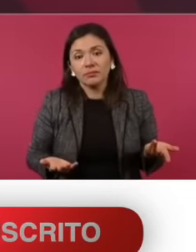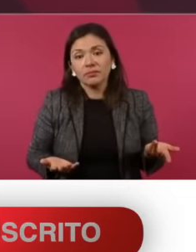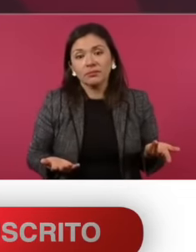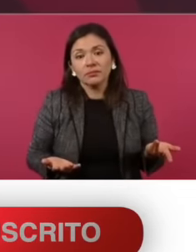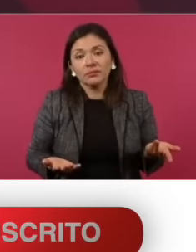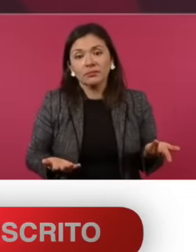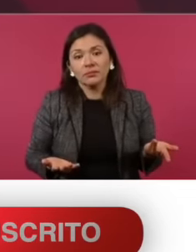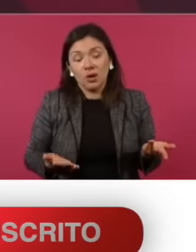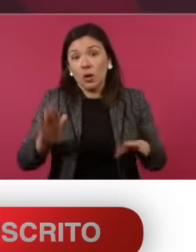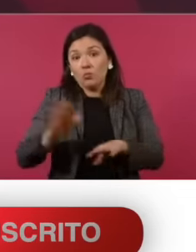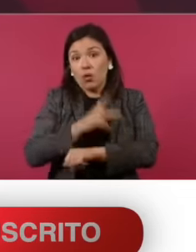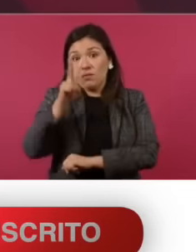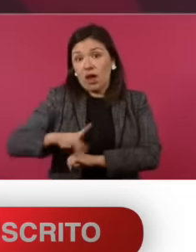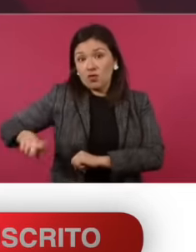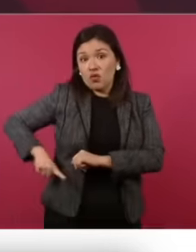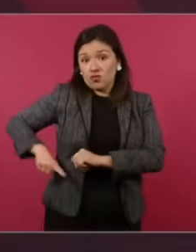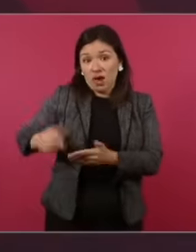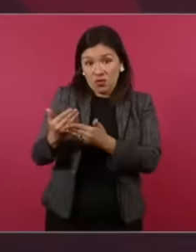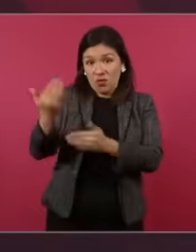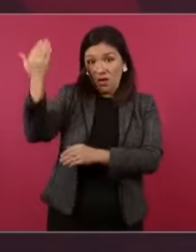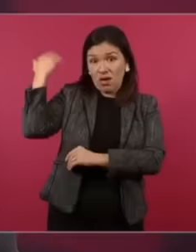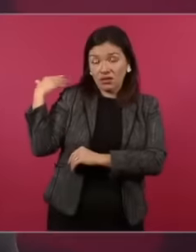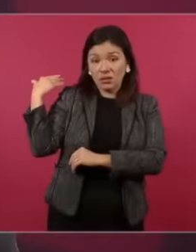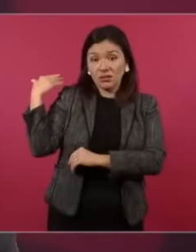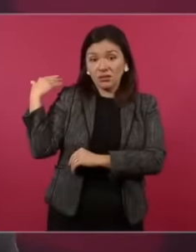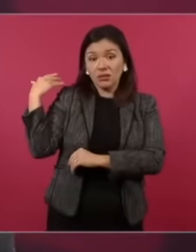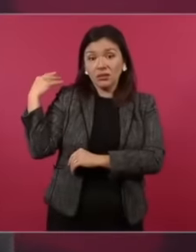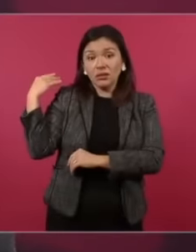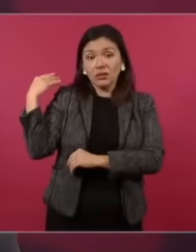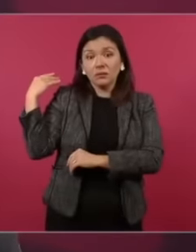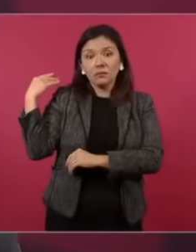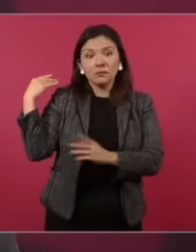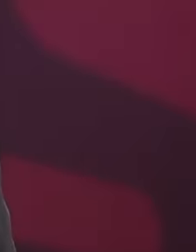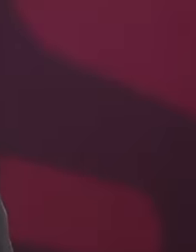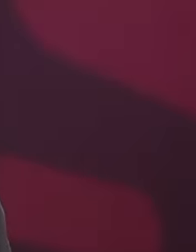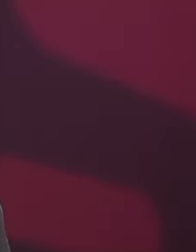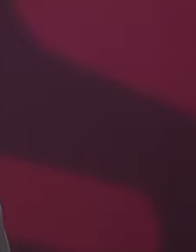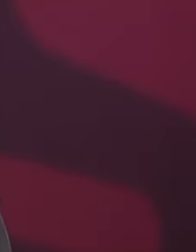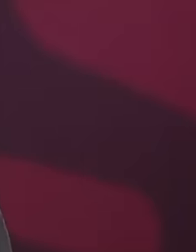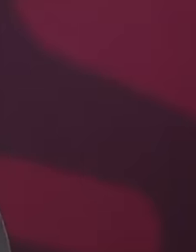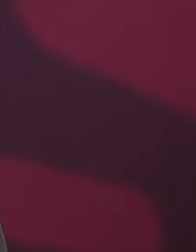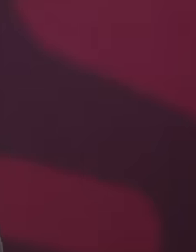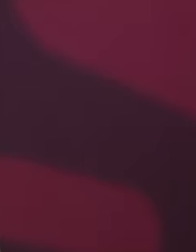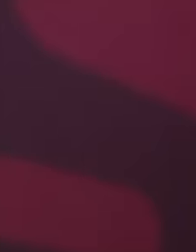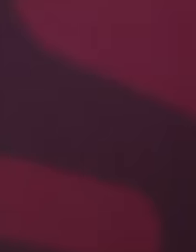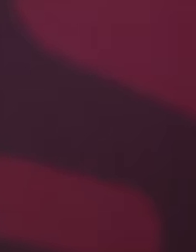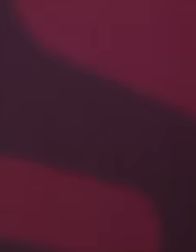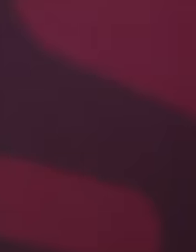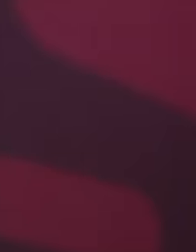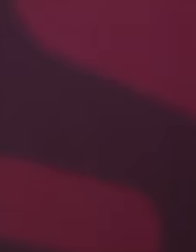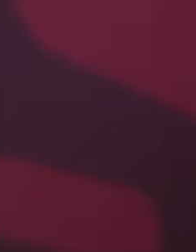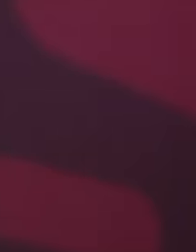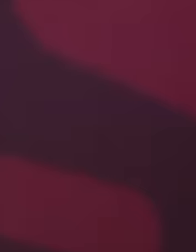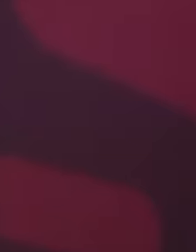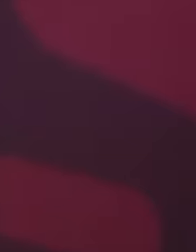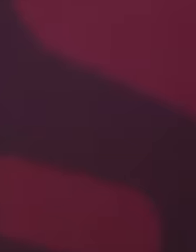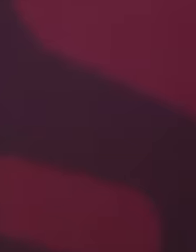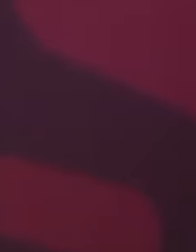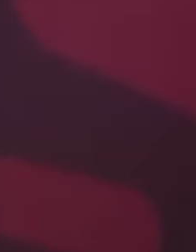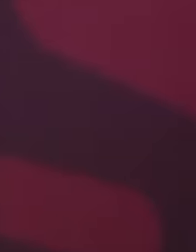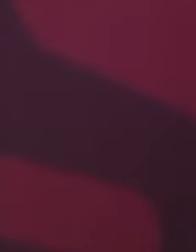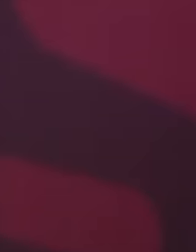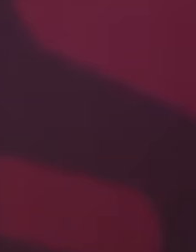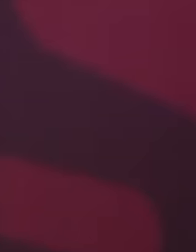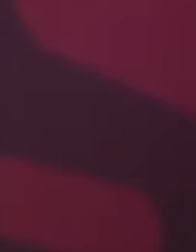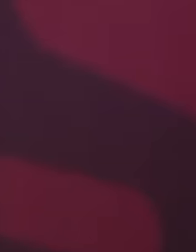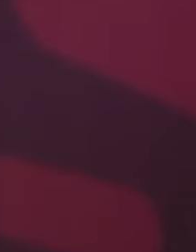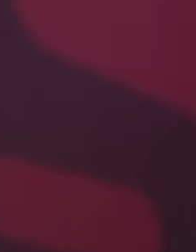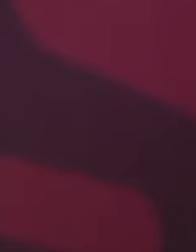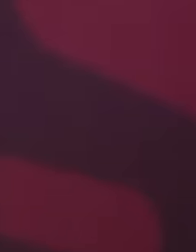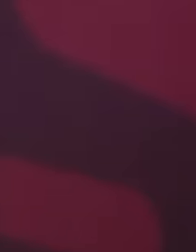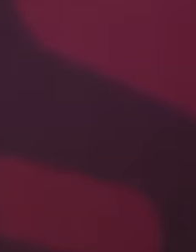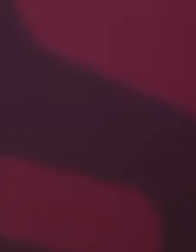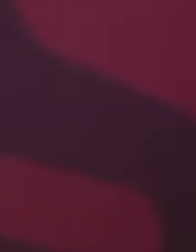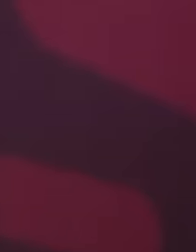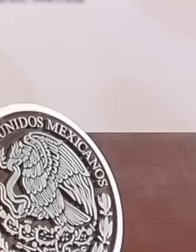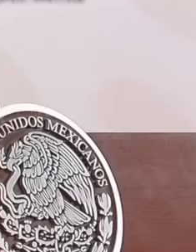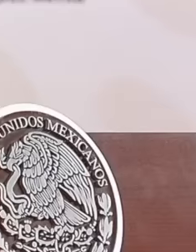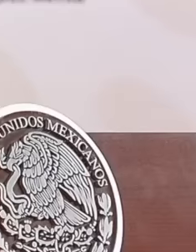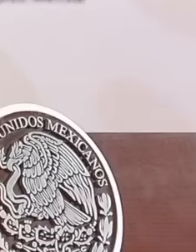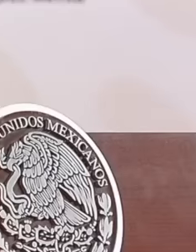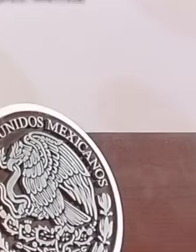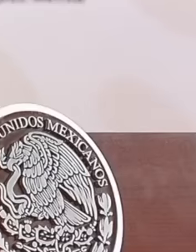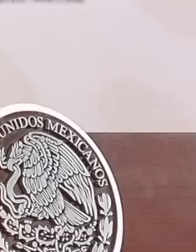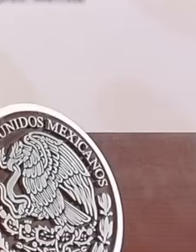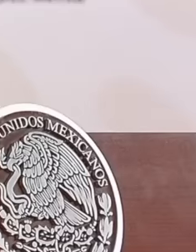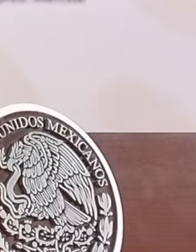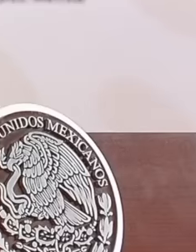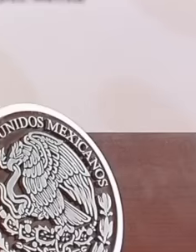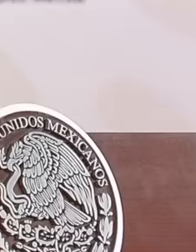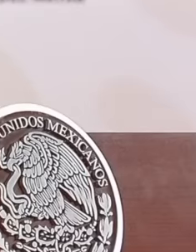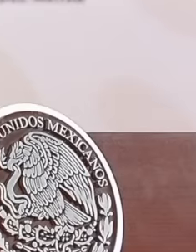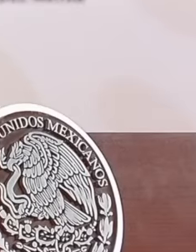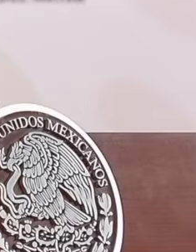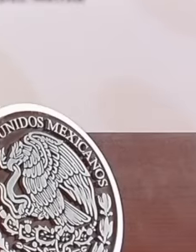in the previous government the only billing was like 20,000 million pesos a year and that